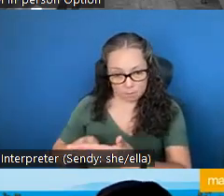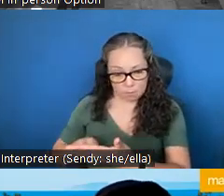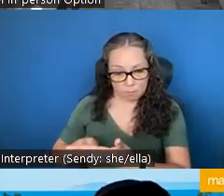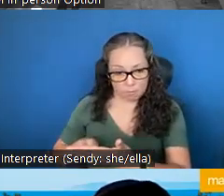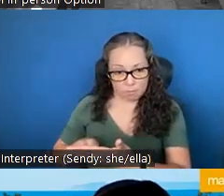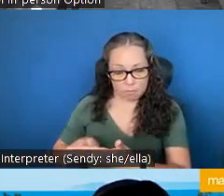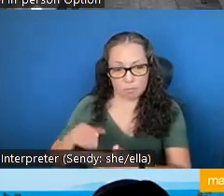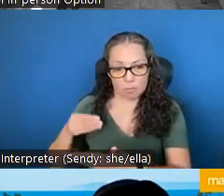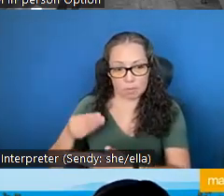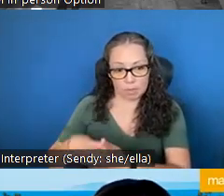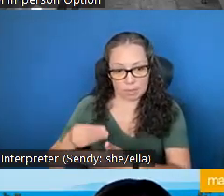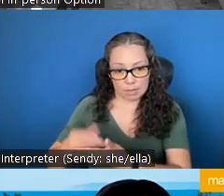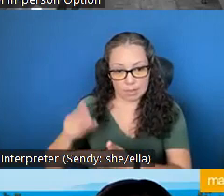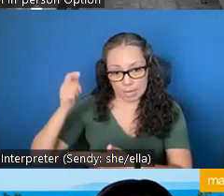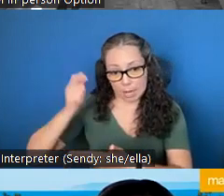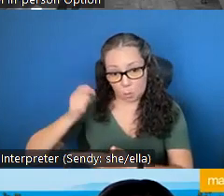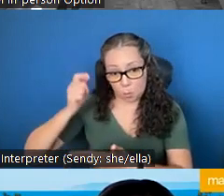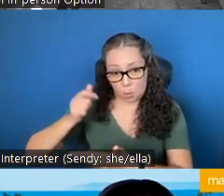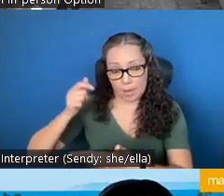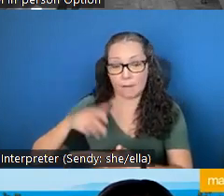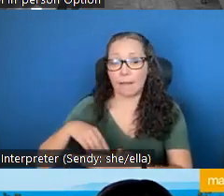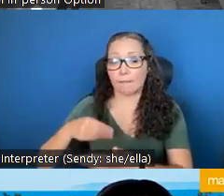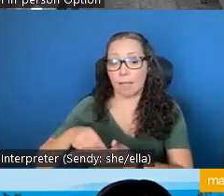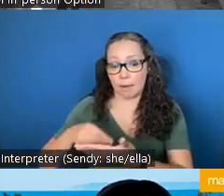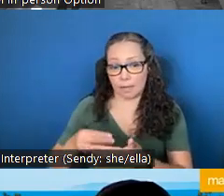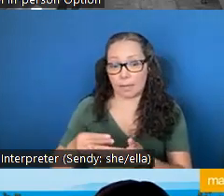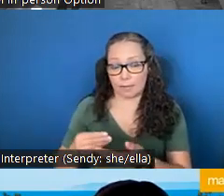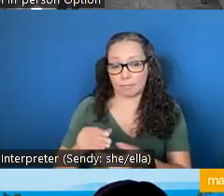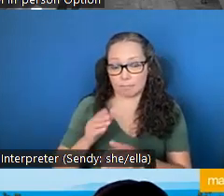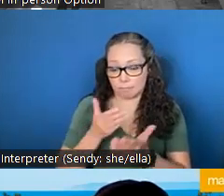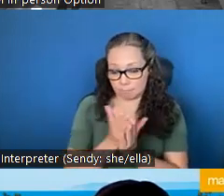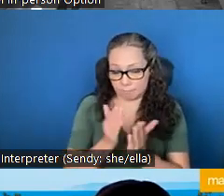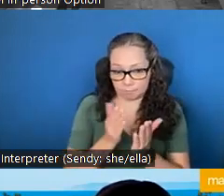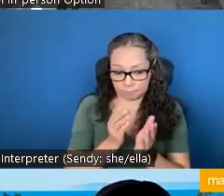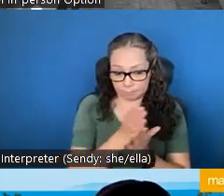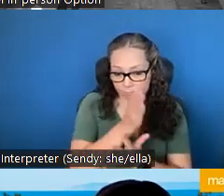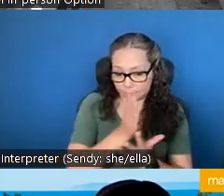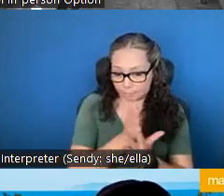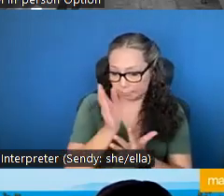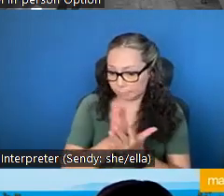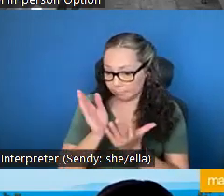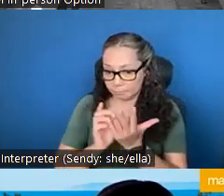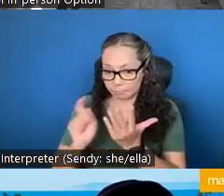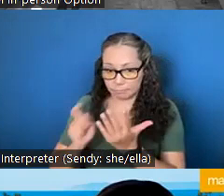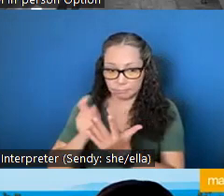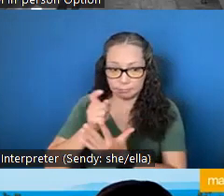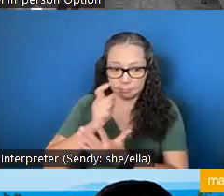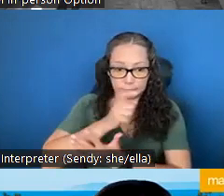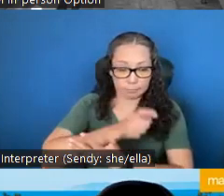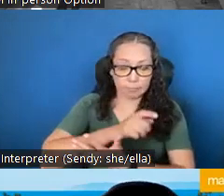funding allocations um so the recommendations within this item all center around ensuring